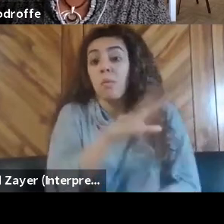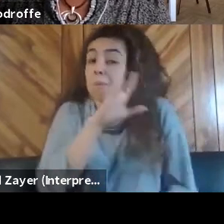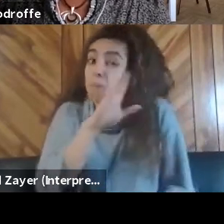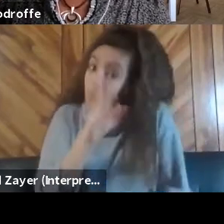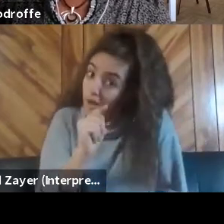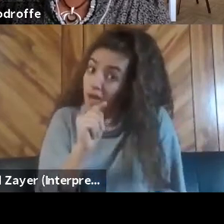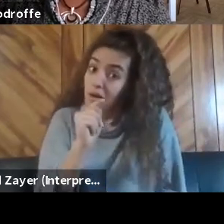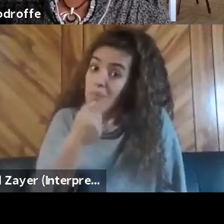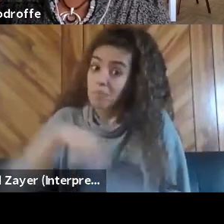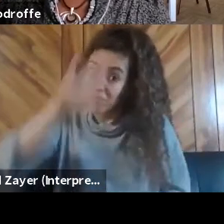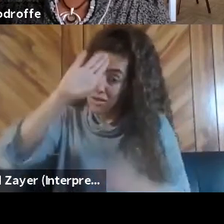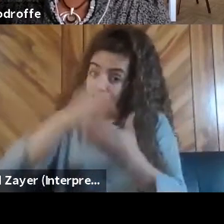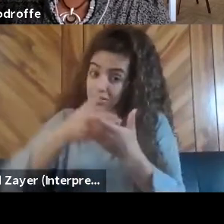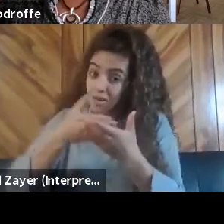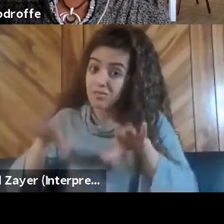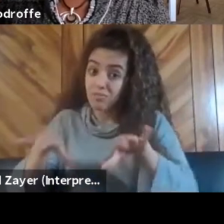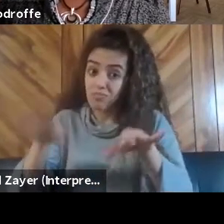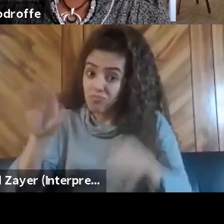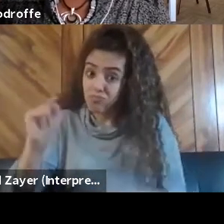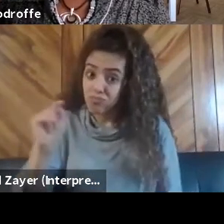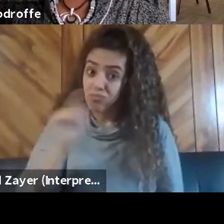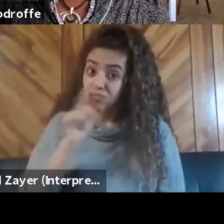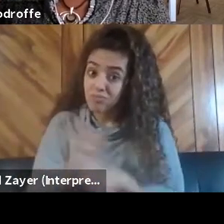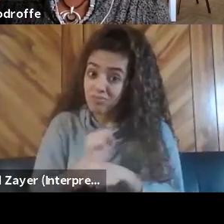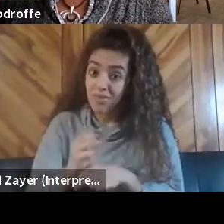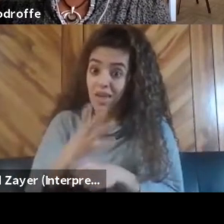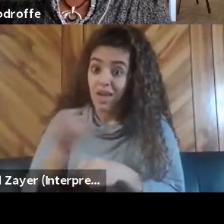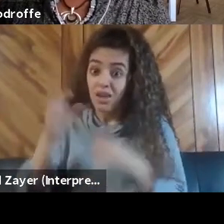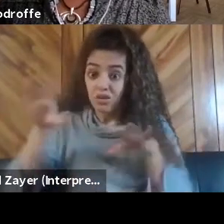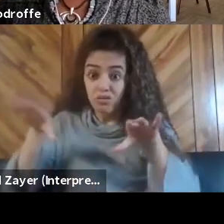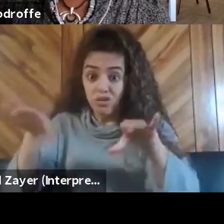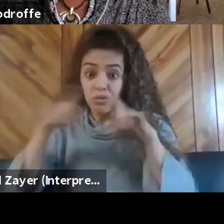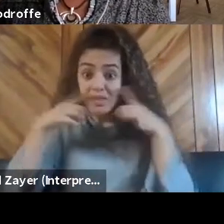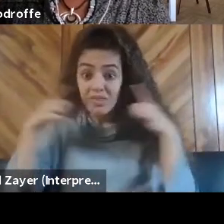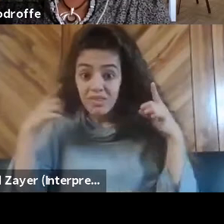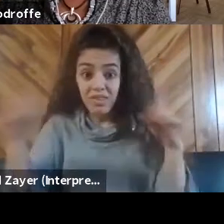doing it successfully. Now, he's doing fine. Of course, I was